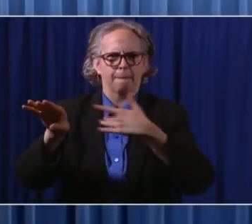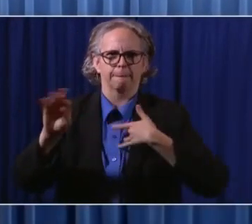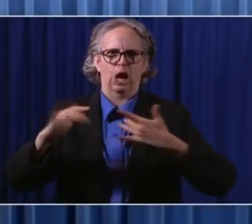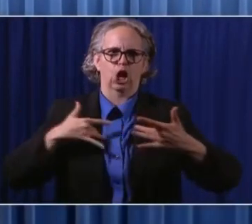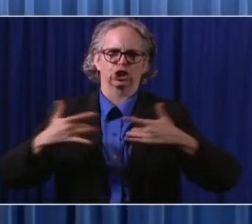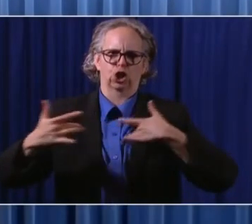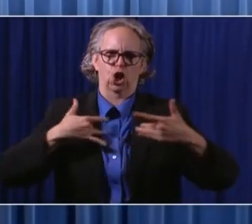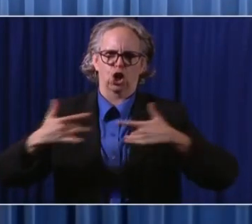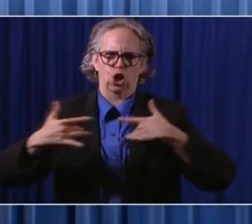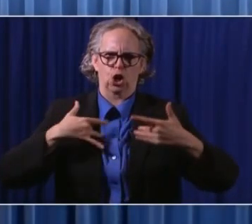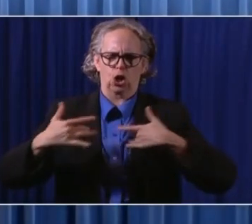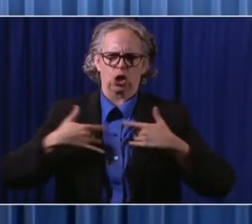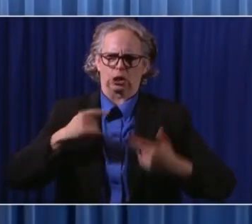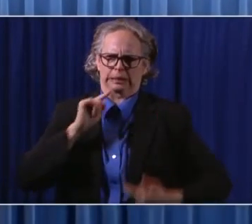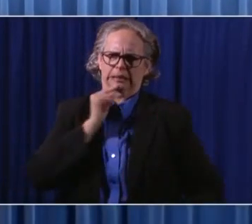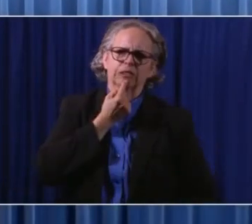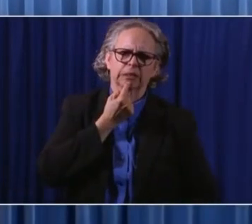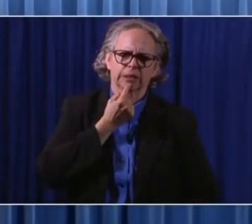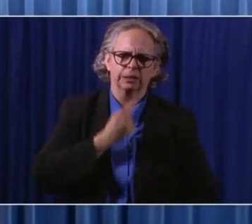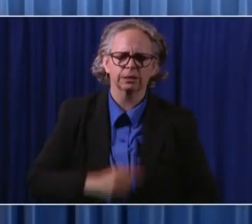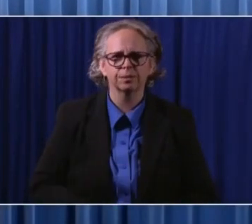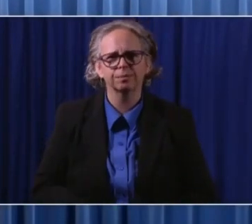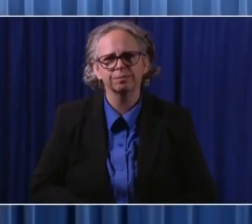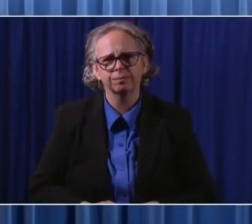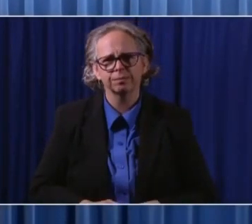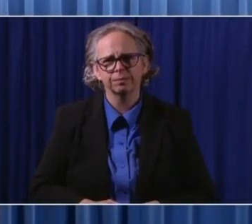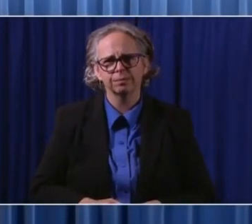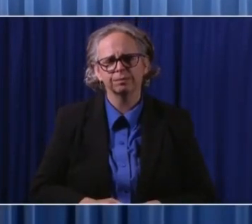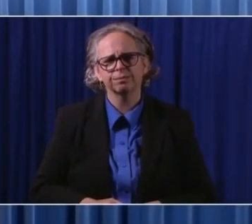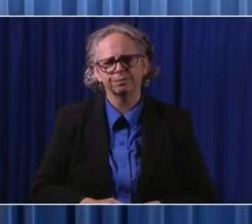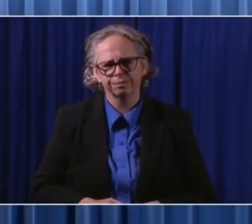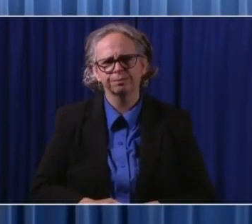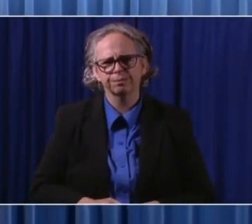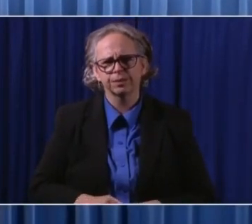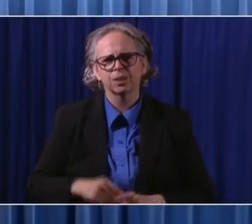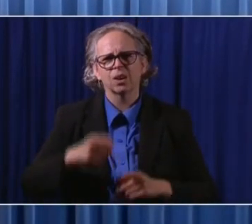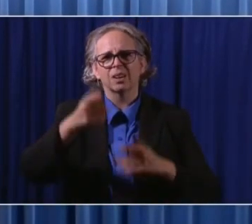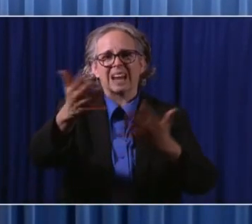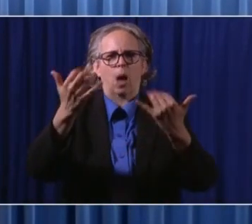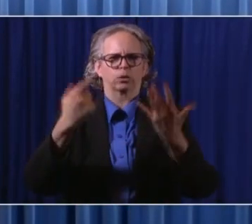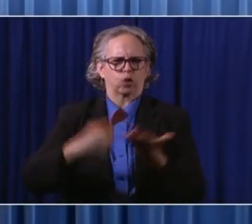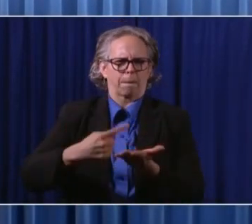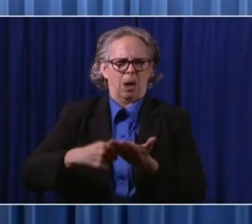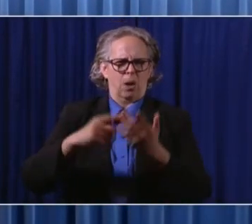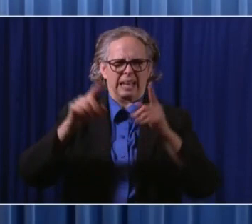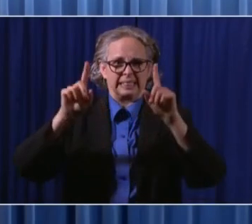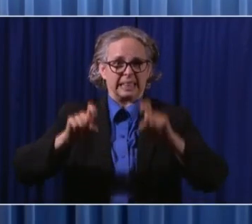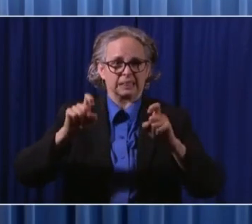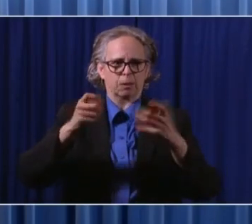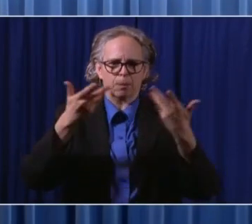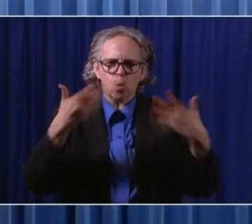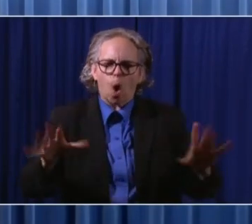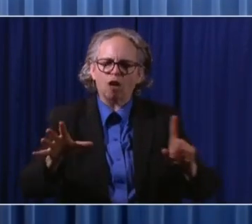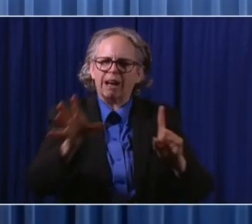INCREASE HAS BEEN STEADY , WHICH IS CERTAINLY CONCERNING AND AS WE SEE THESE NUMBERS GO UP.